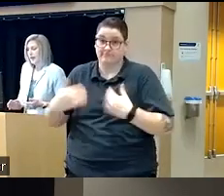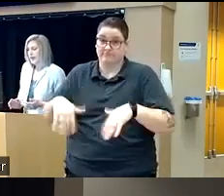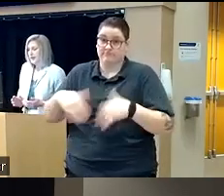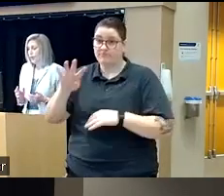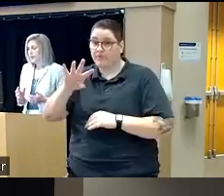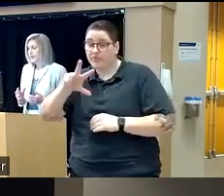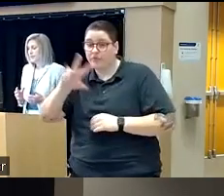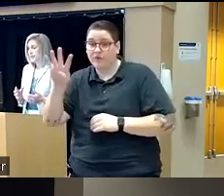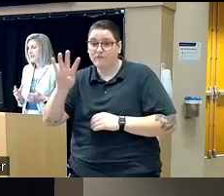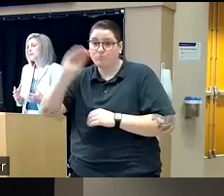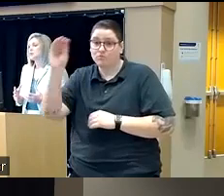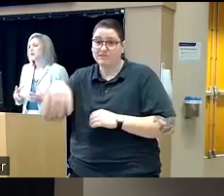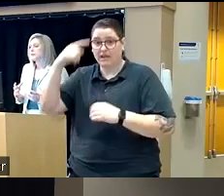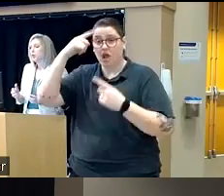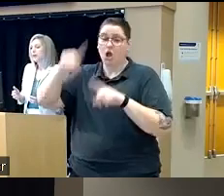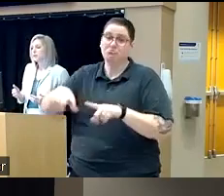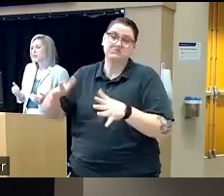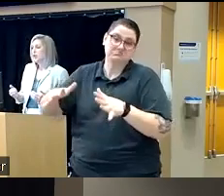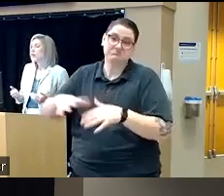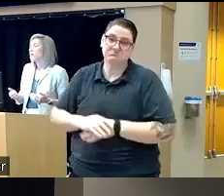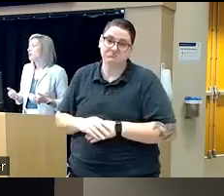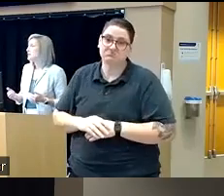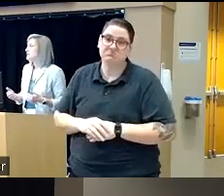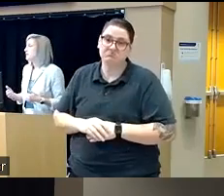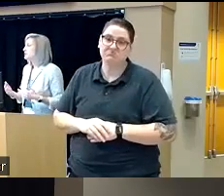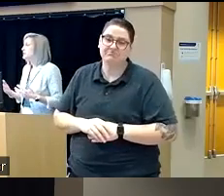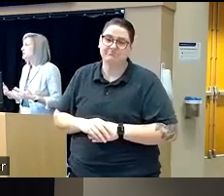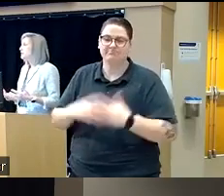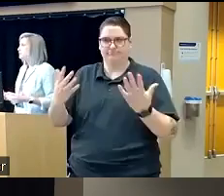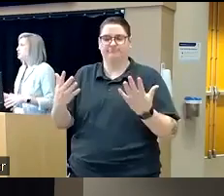and one thing that I think is really important to know about this is that there's a difference